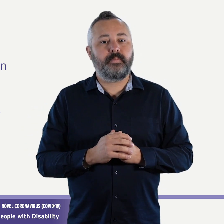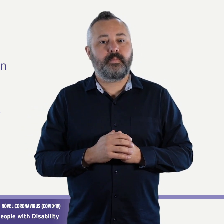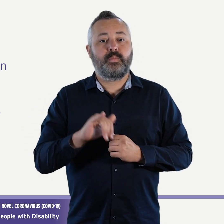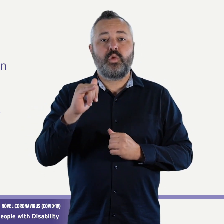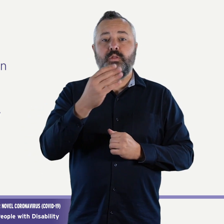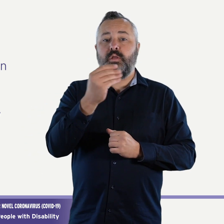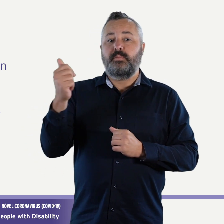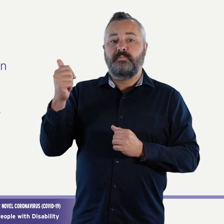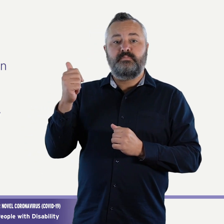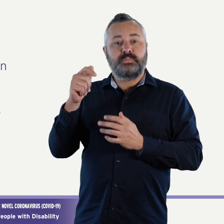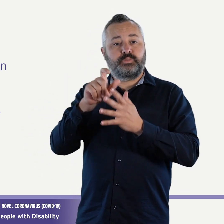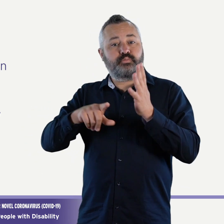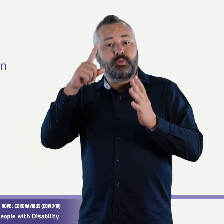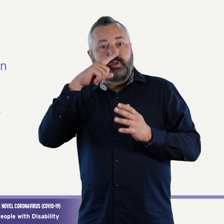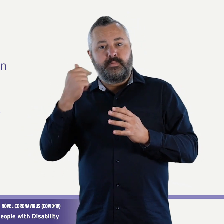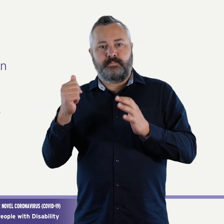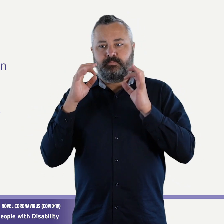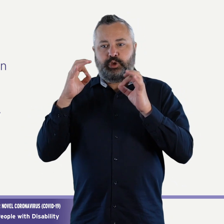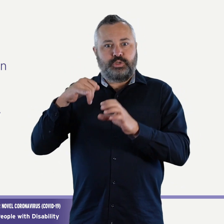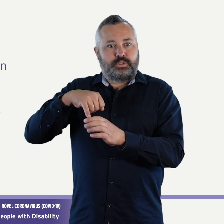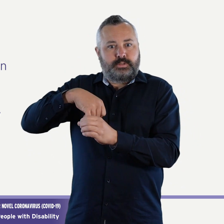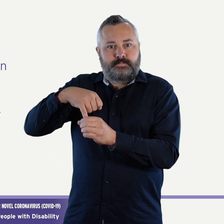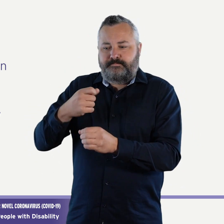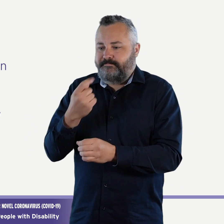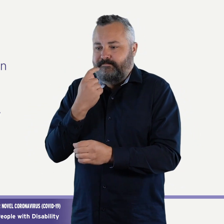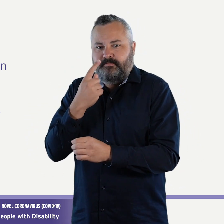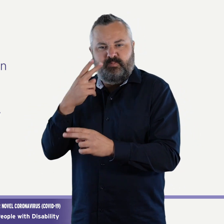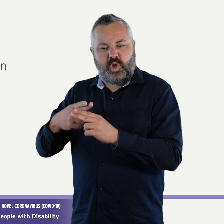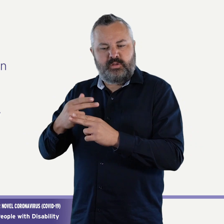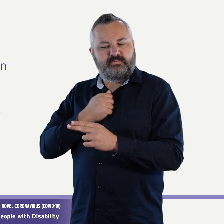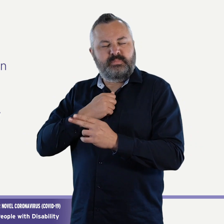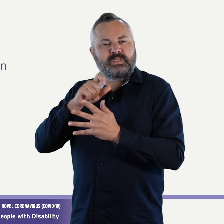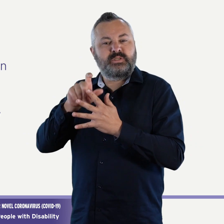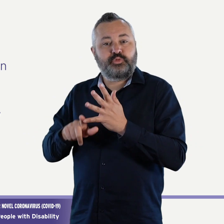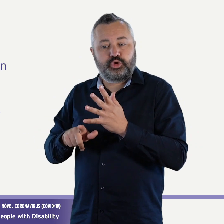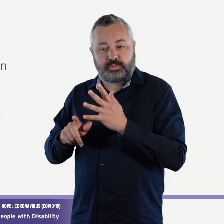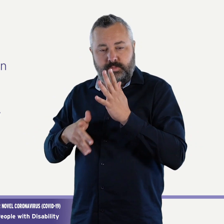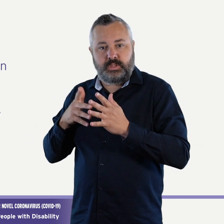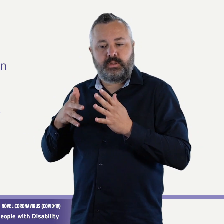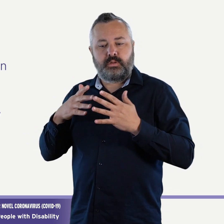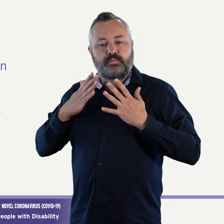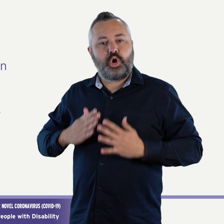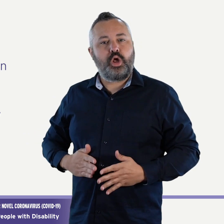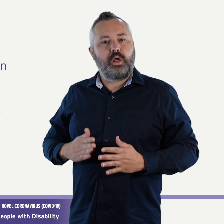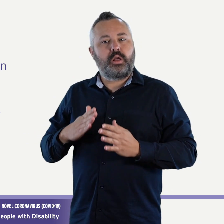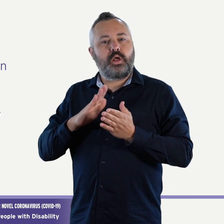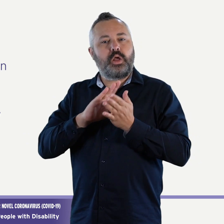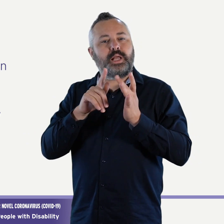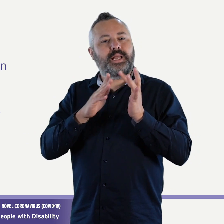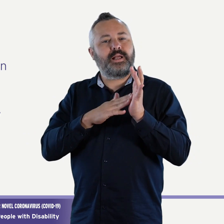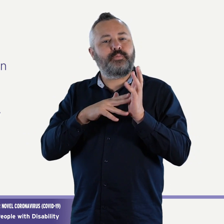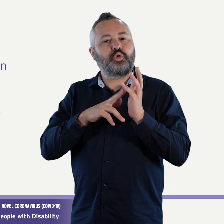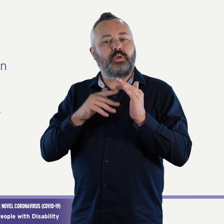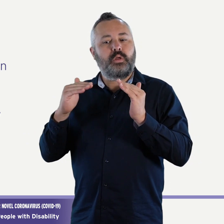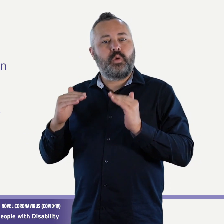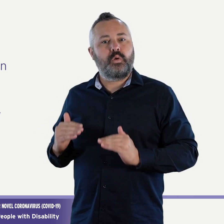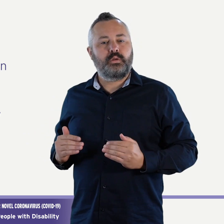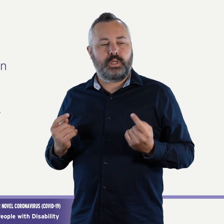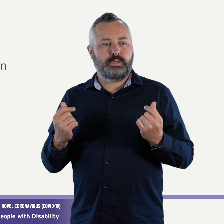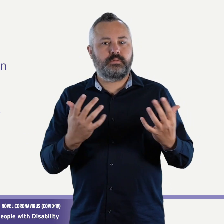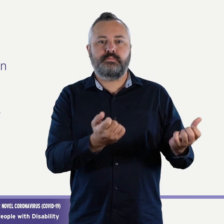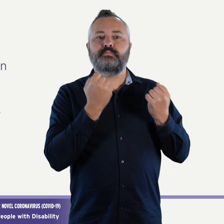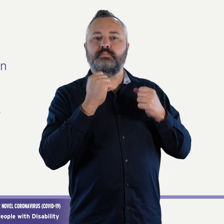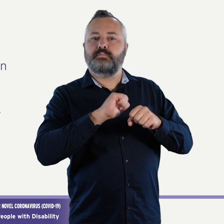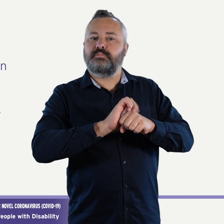Some types of medications prescribed for specific disabilities can also cause immune-suppression.